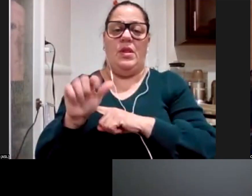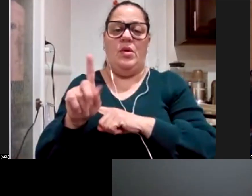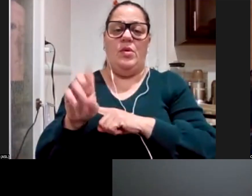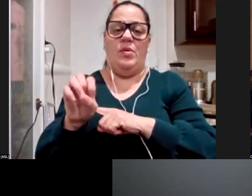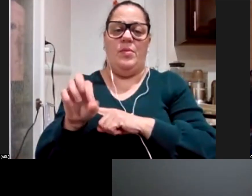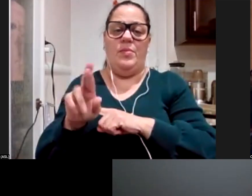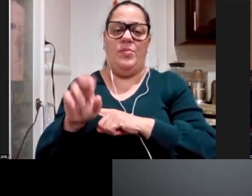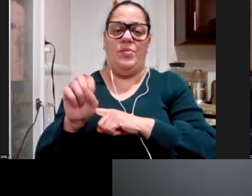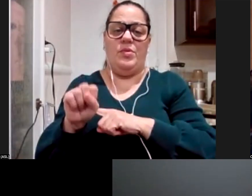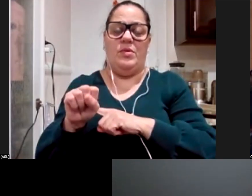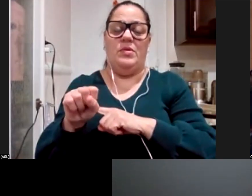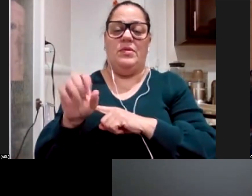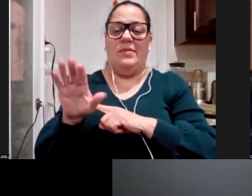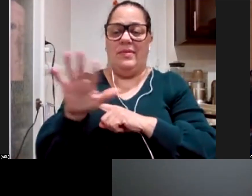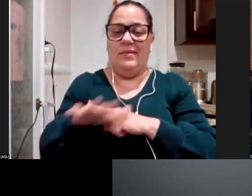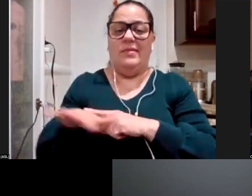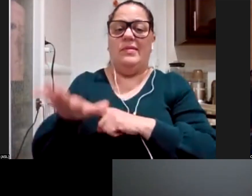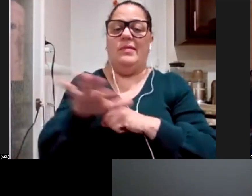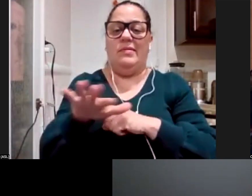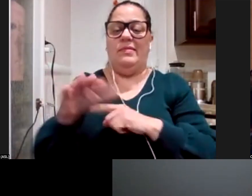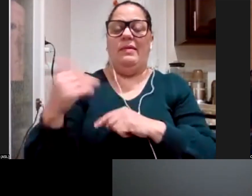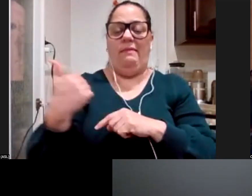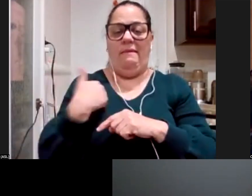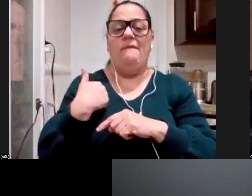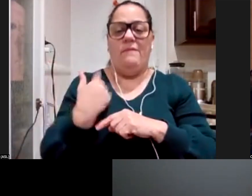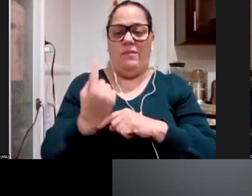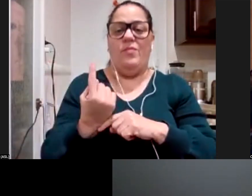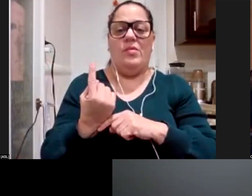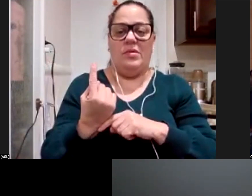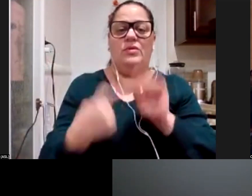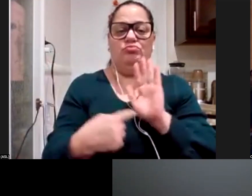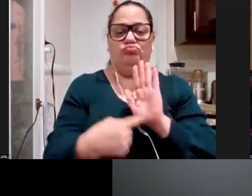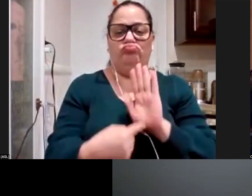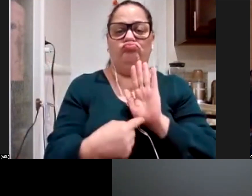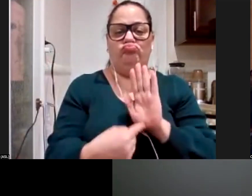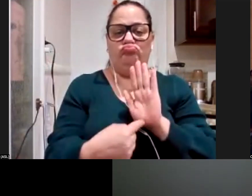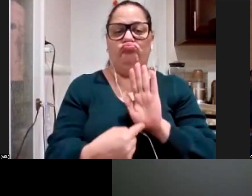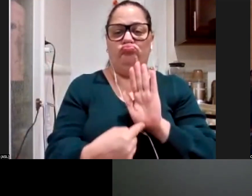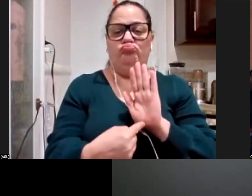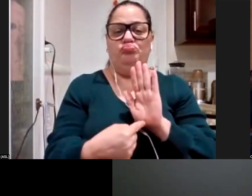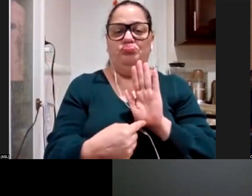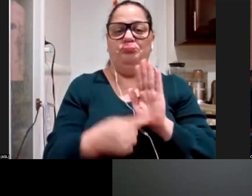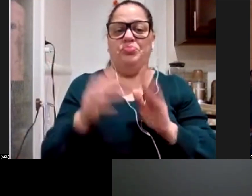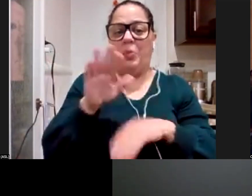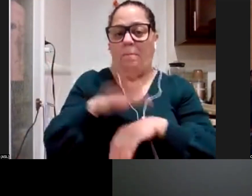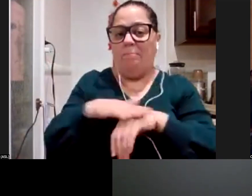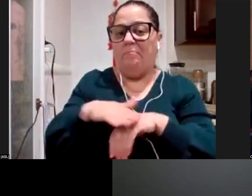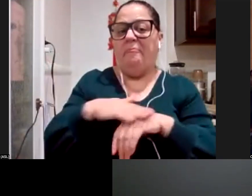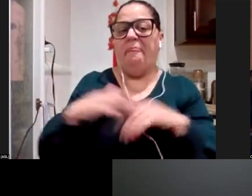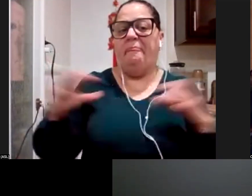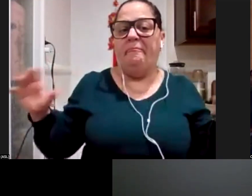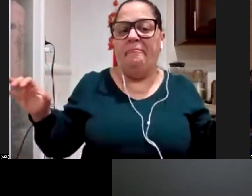really a brilliant archivist there who curates those um those parts of our collection for us.